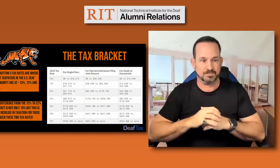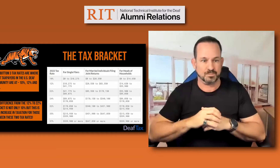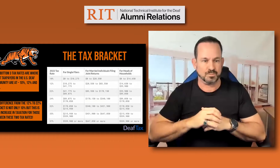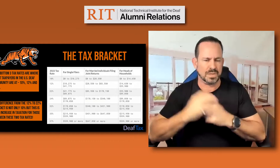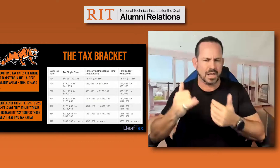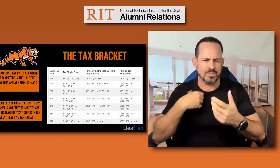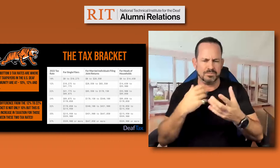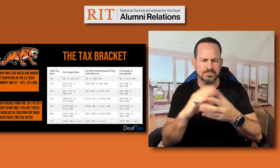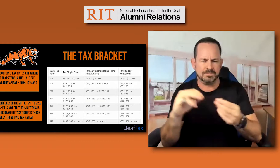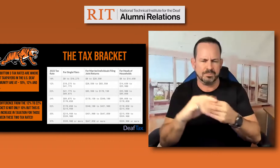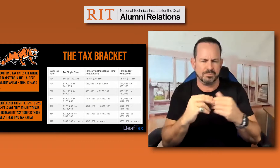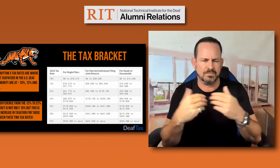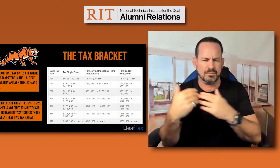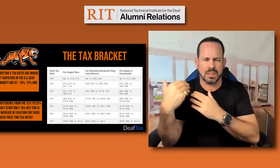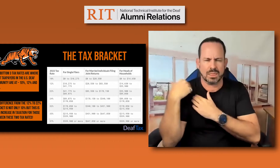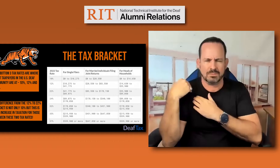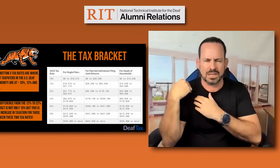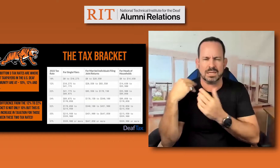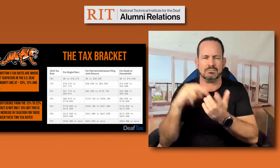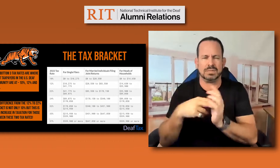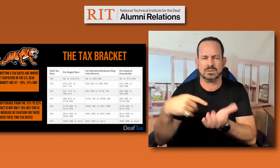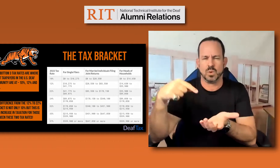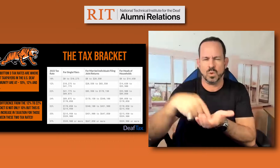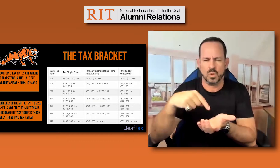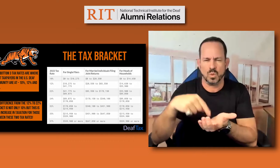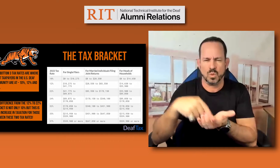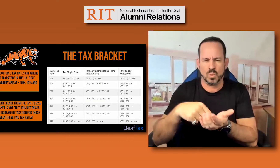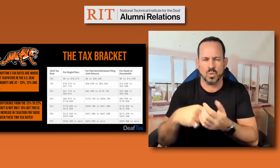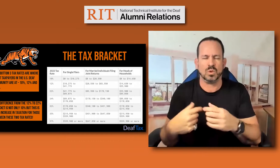Part of going through your tax system is to figure out how to reduce